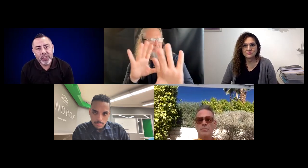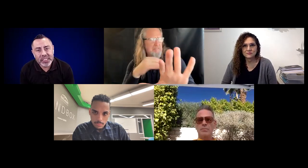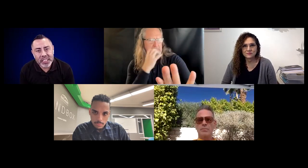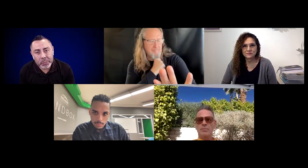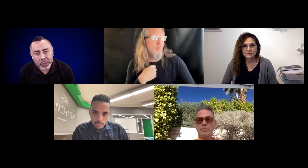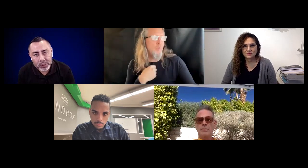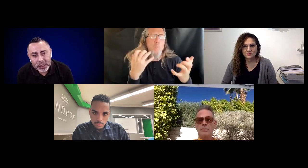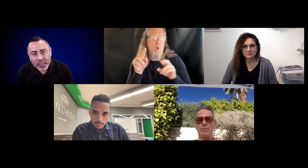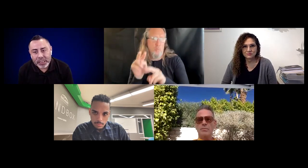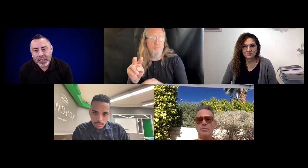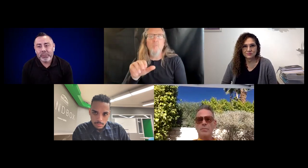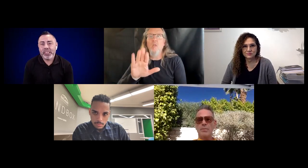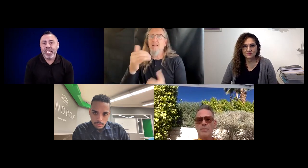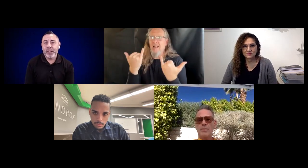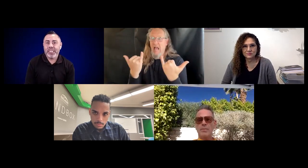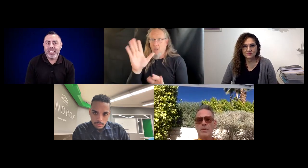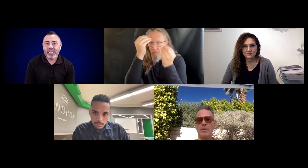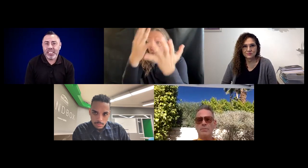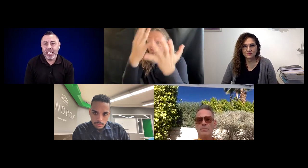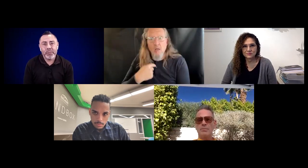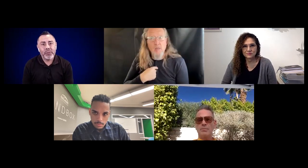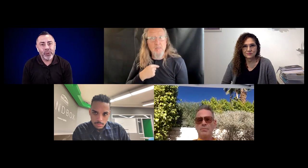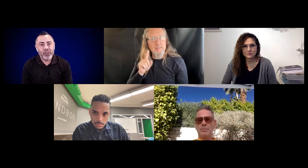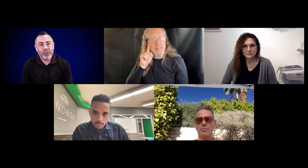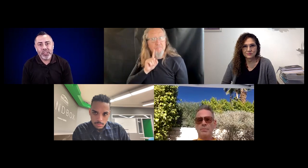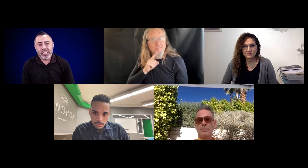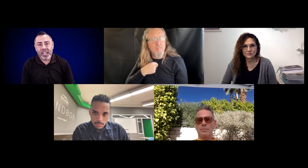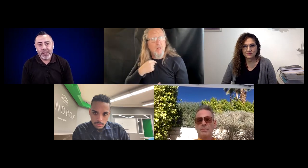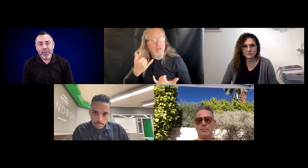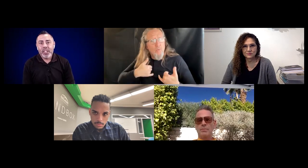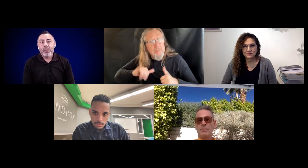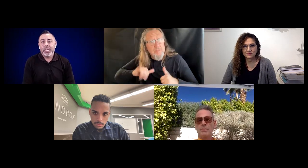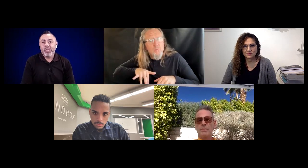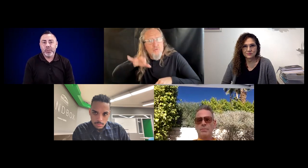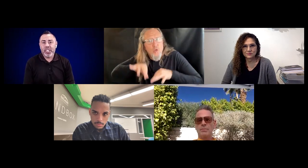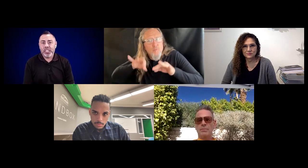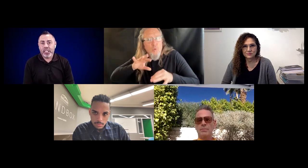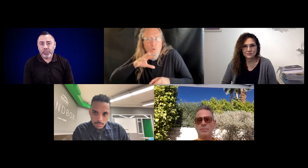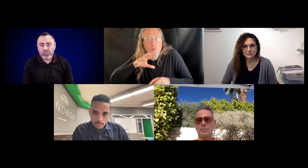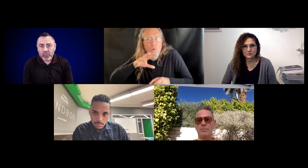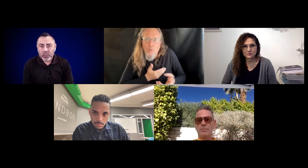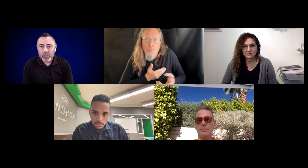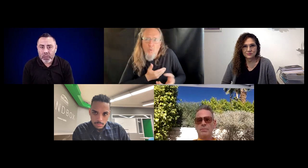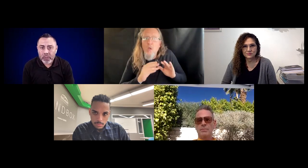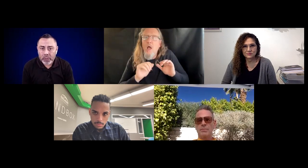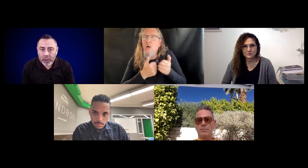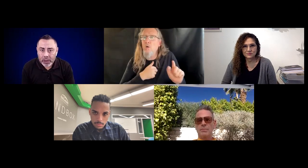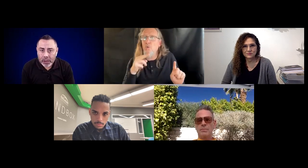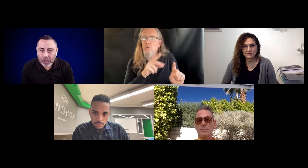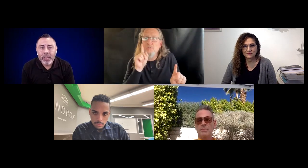But let me just mention